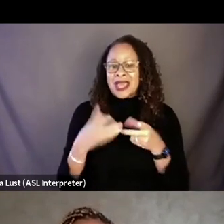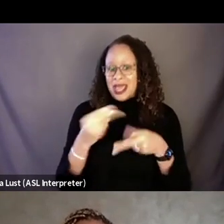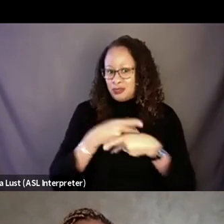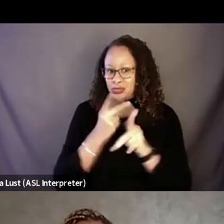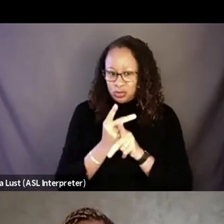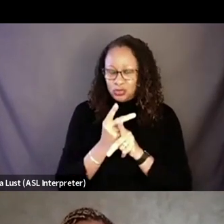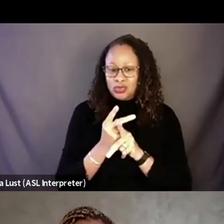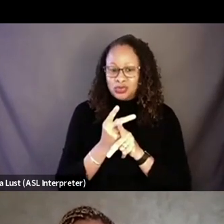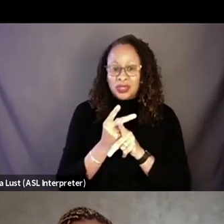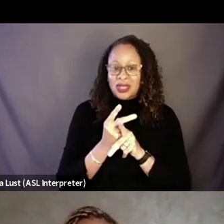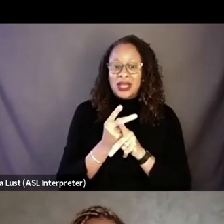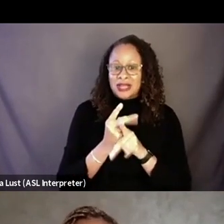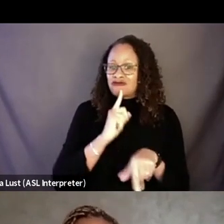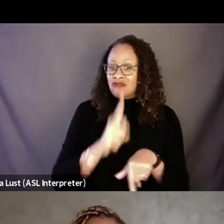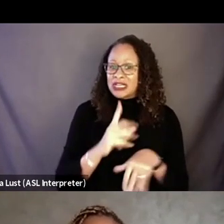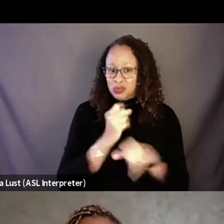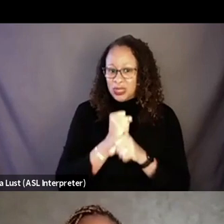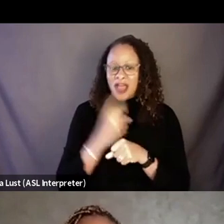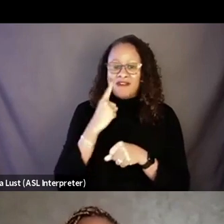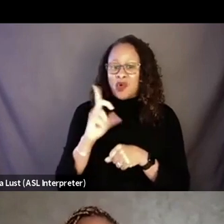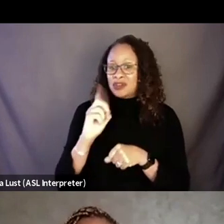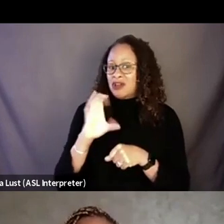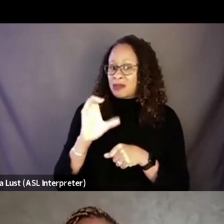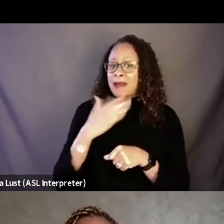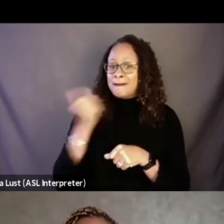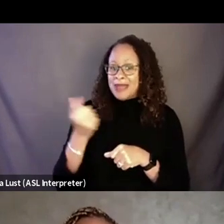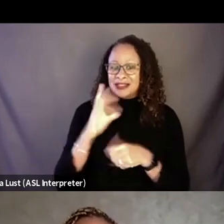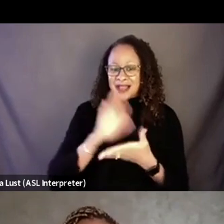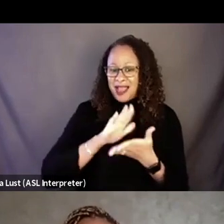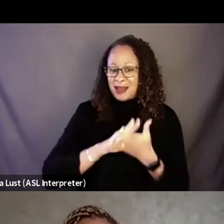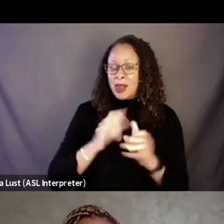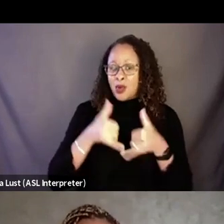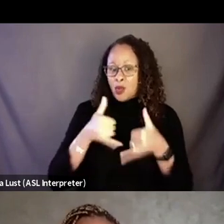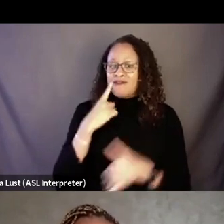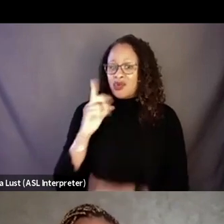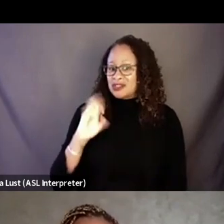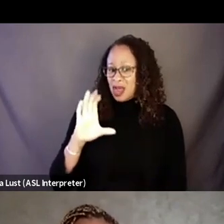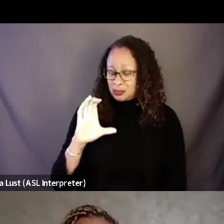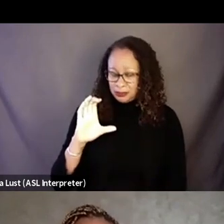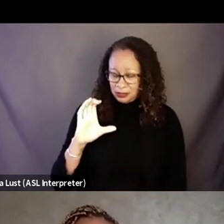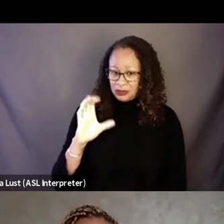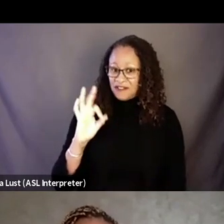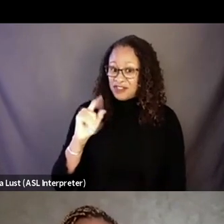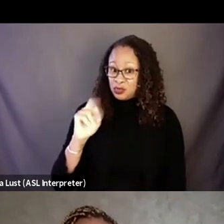for best documentary feature. Those are big, big, big, big things that you have already achieved.